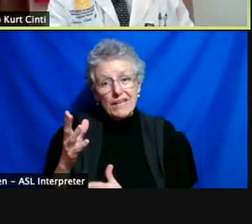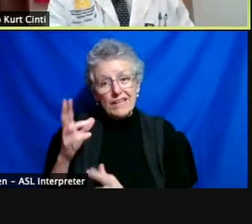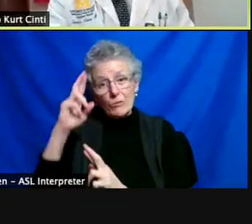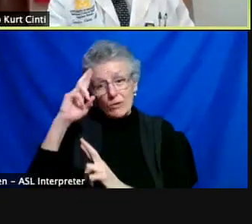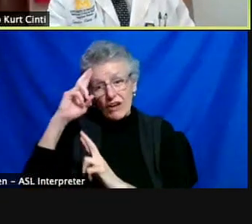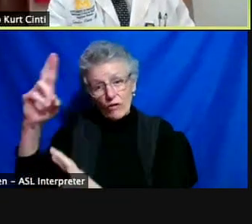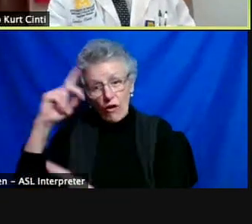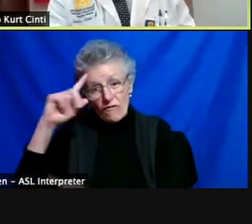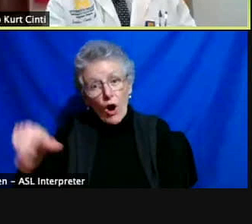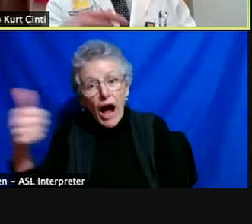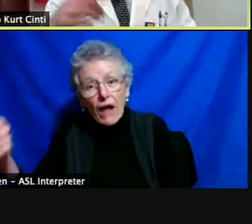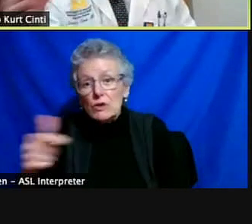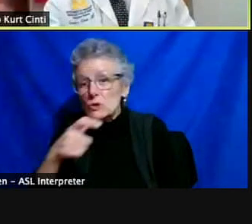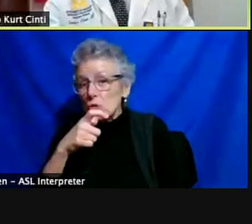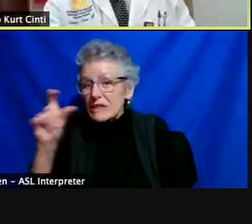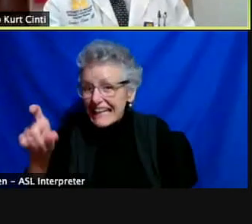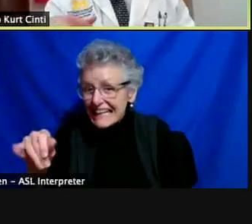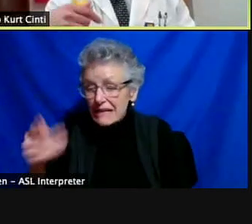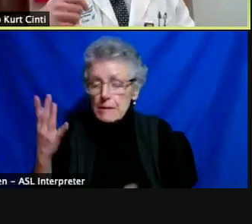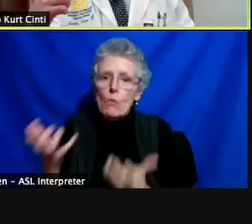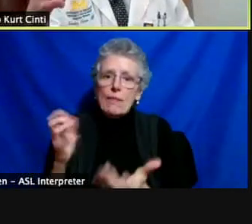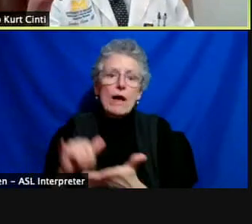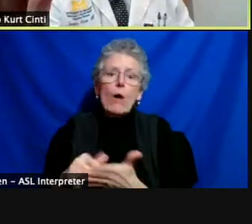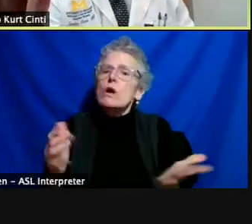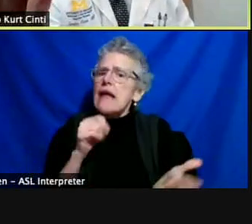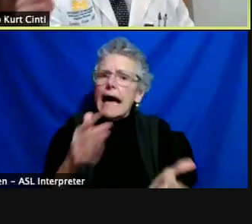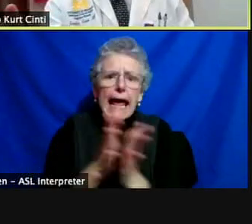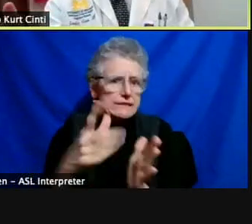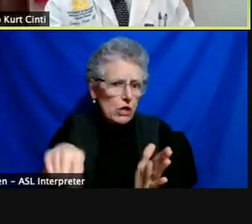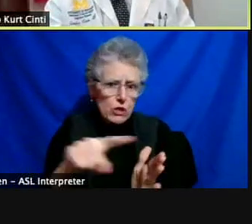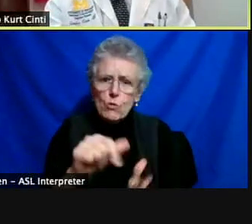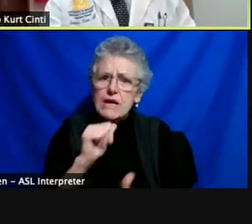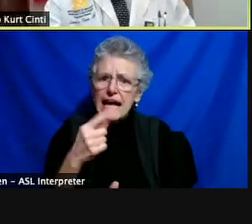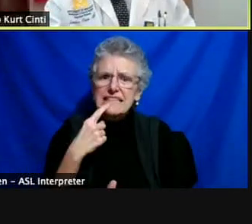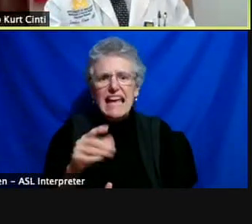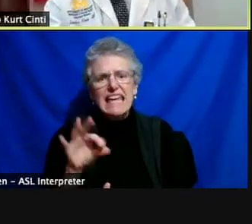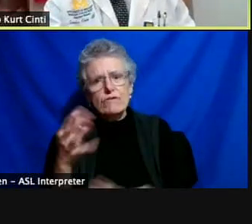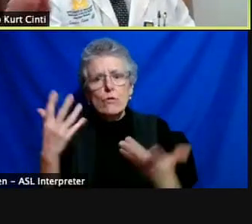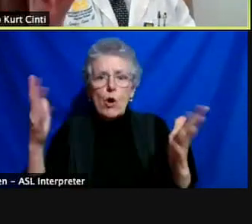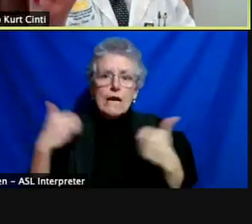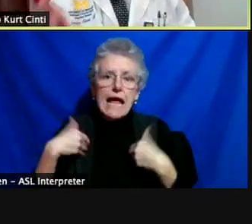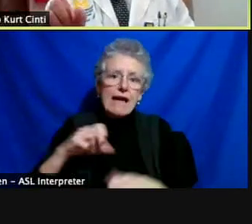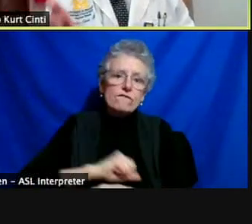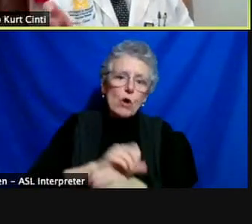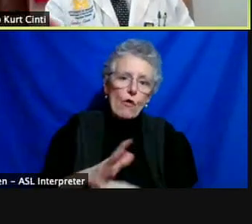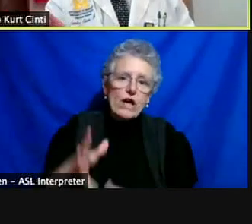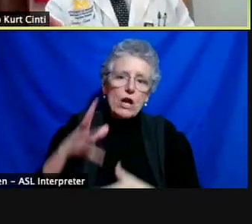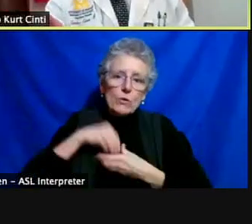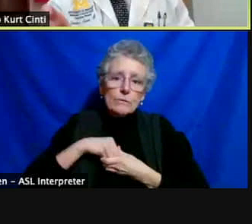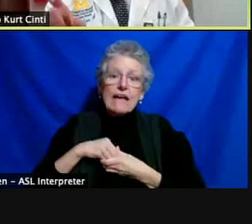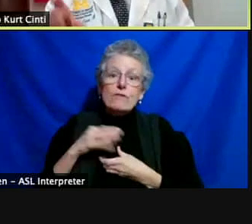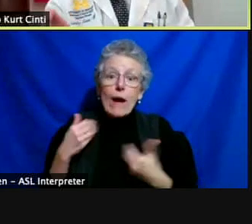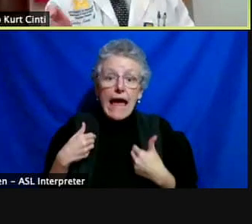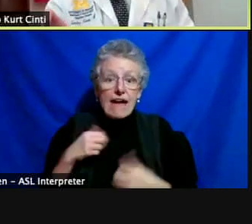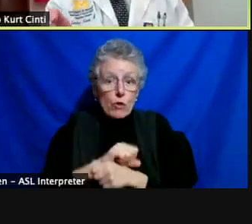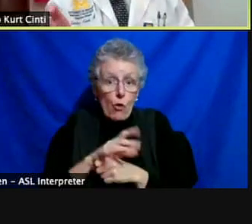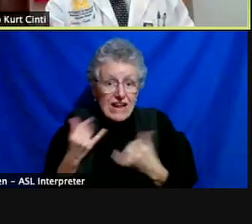So we're not asking you that question. We're not saying if you had COVID. Unless you have COVID right now, and are still having COVID